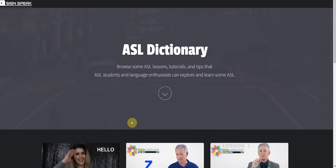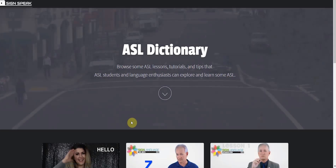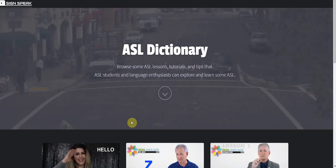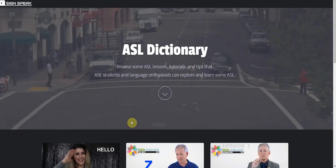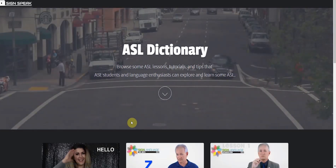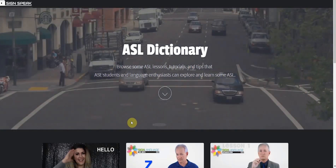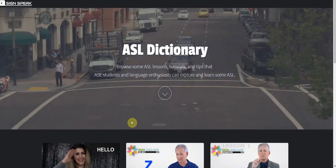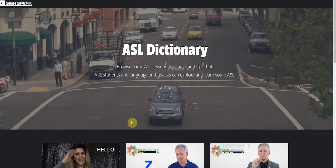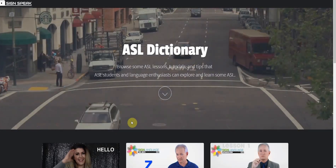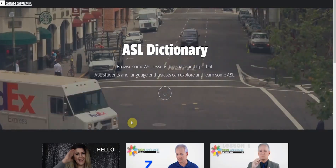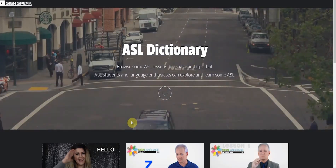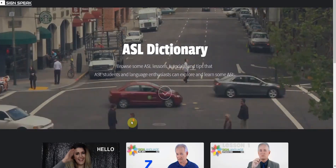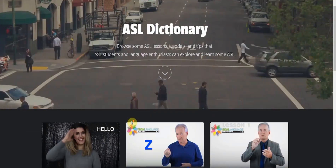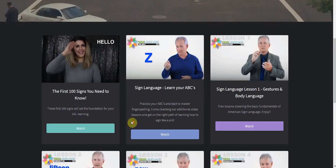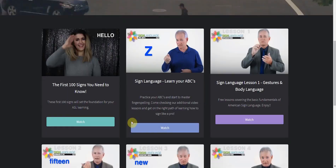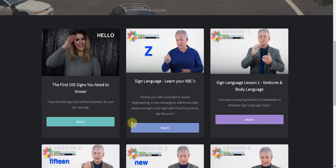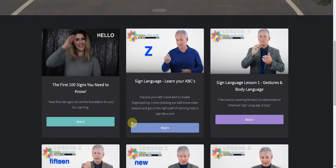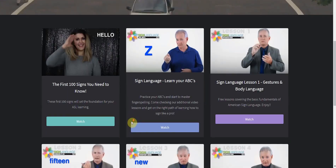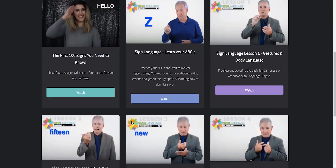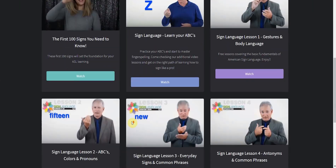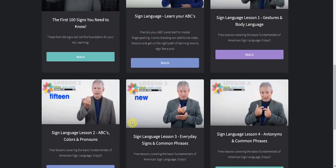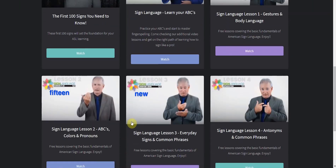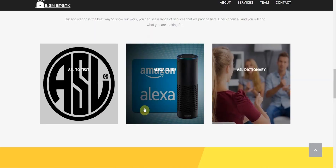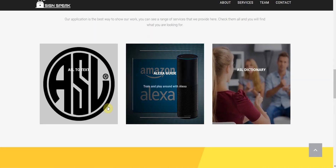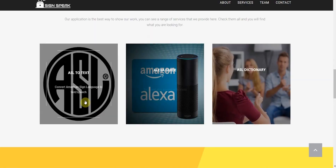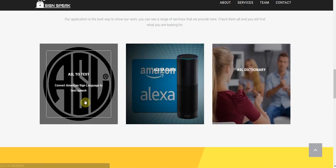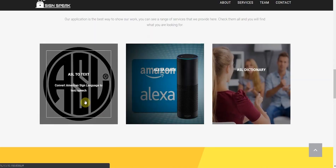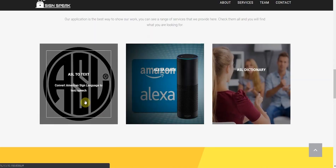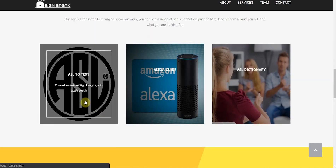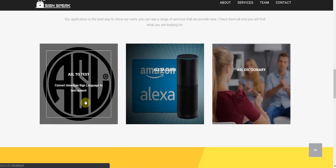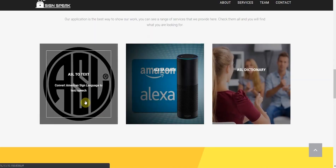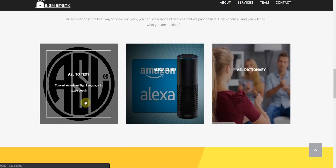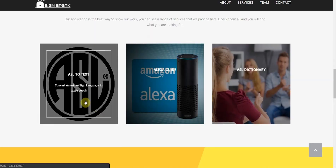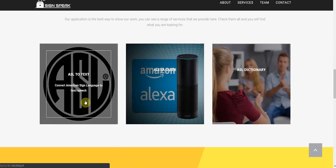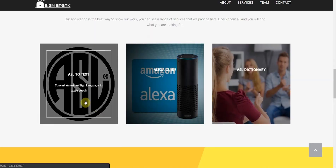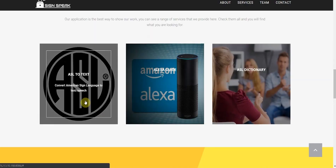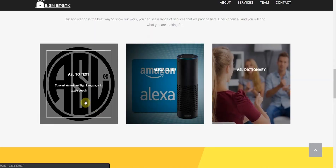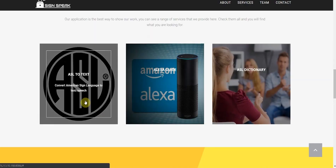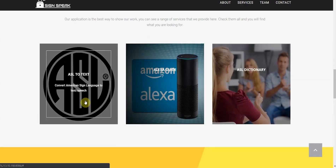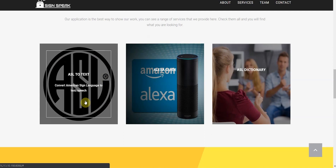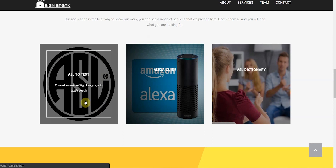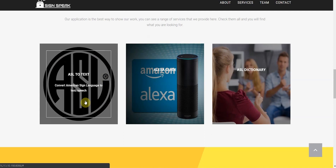American Sign Language, signs and gestures with video guides, and American Sign Language Translator using OpenCV,